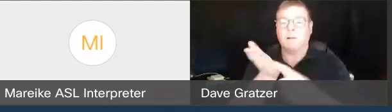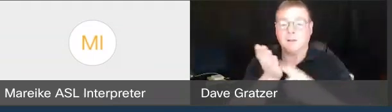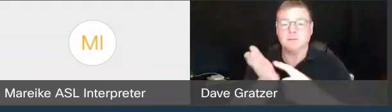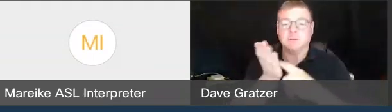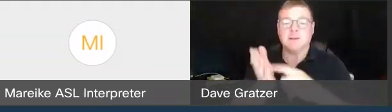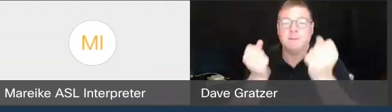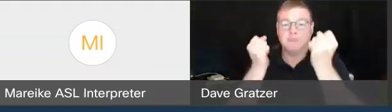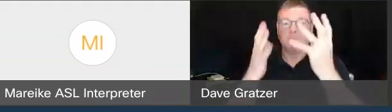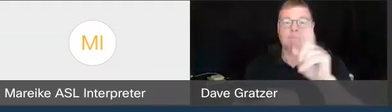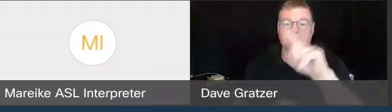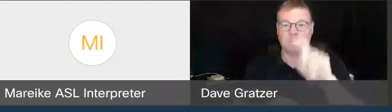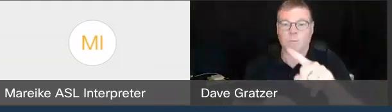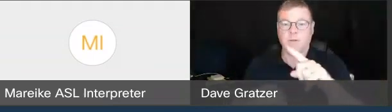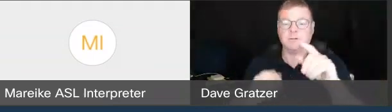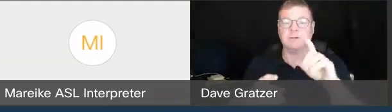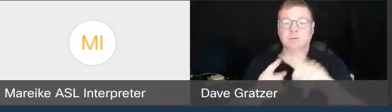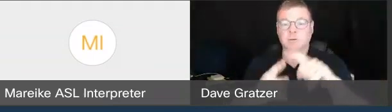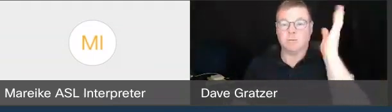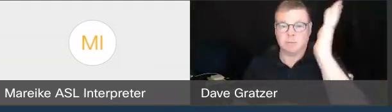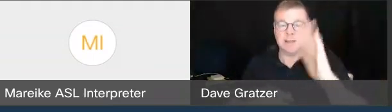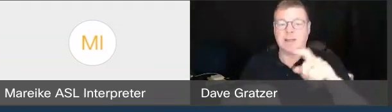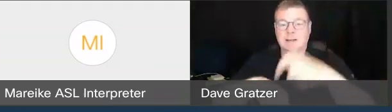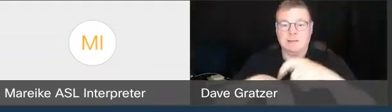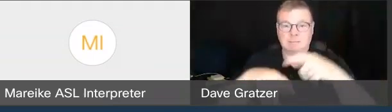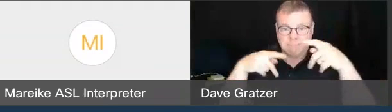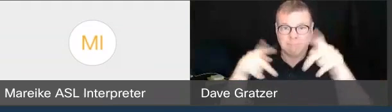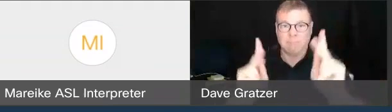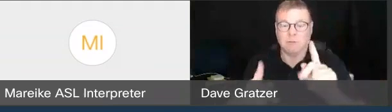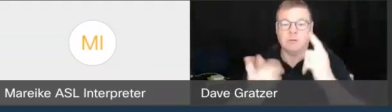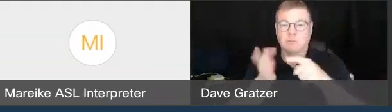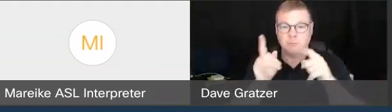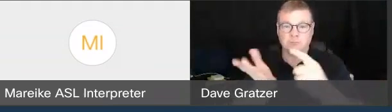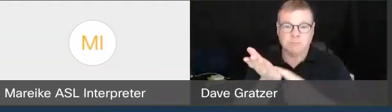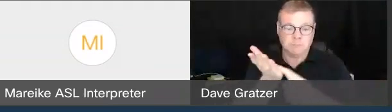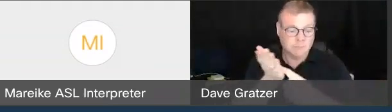of your questions to the presenters as time permits during the discussion group following